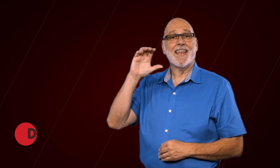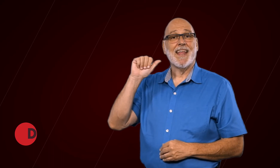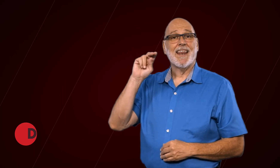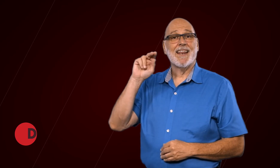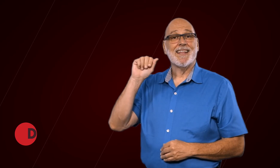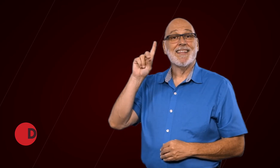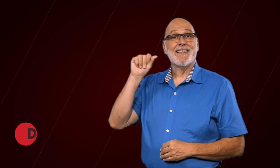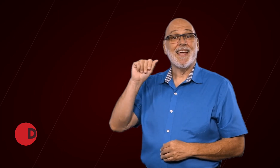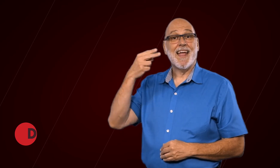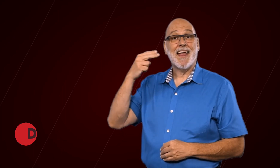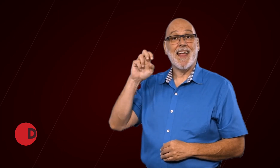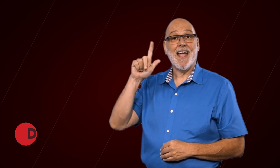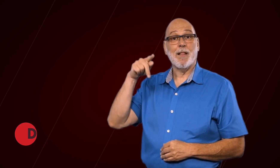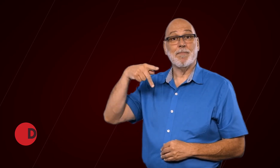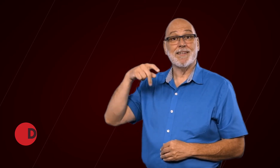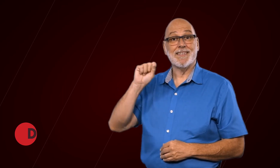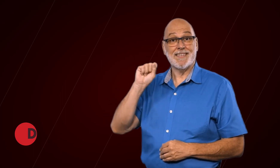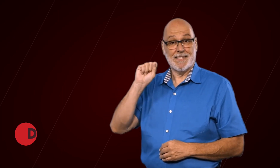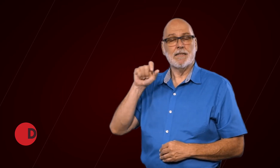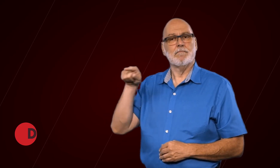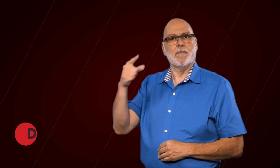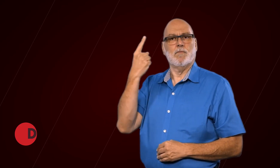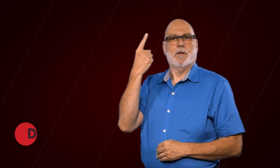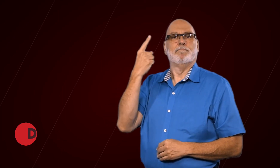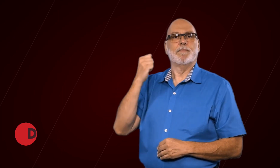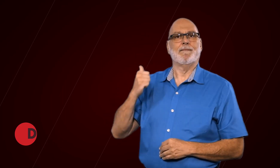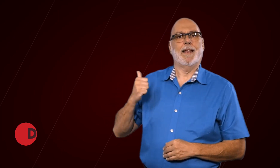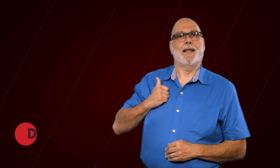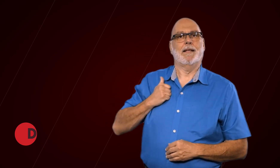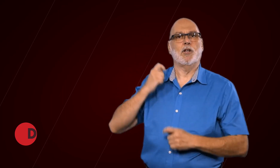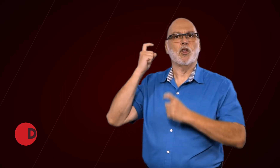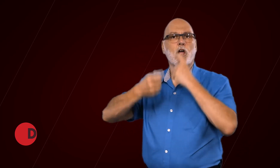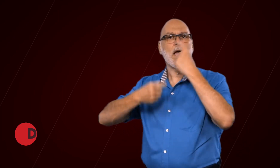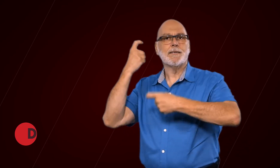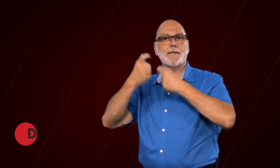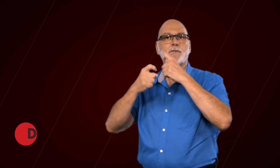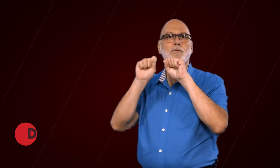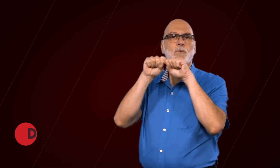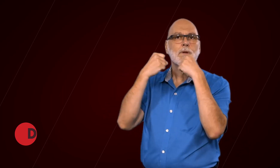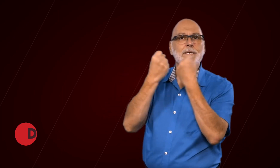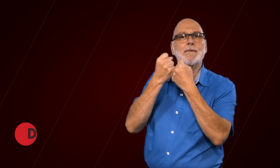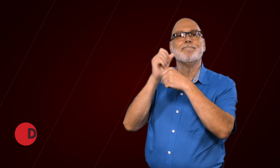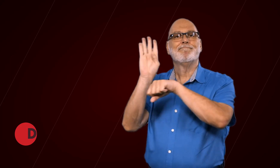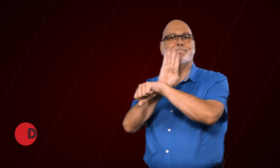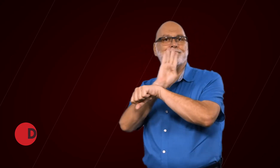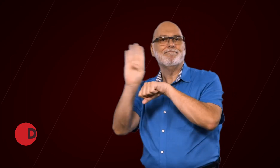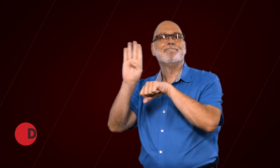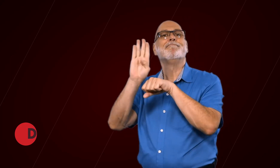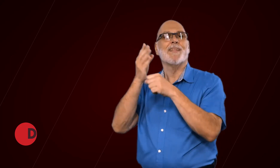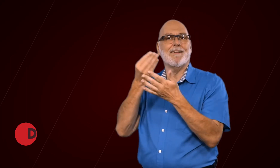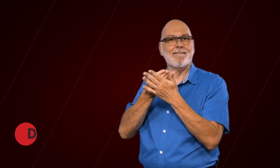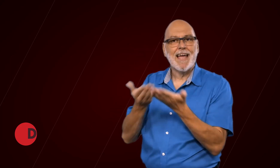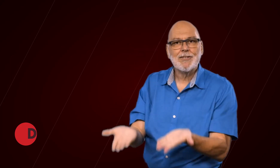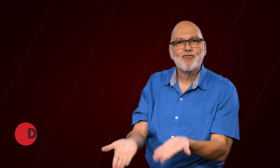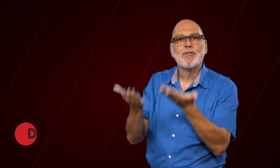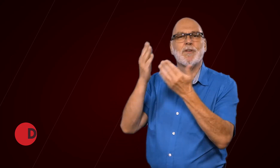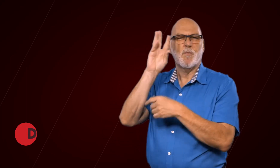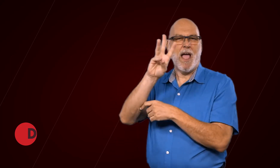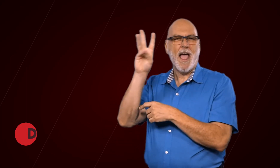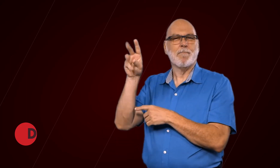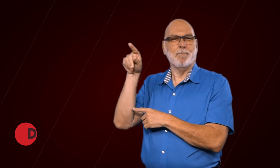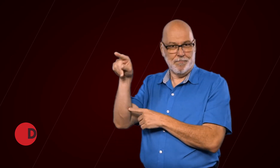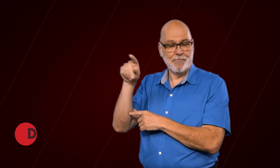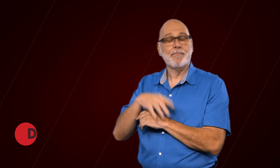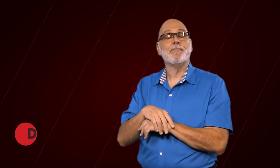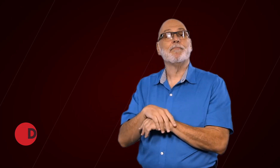[Anselmo]: CanadaHelps is a Canadian charity & social enterprise fundraising website.